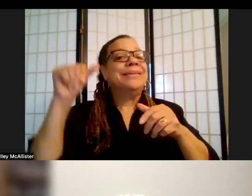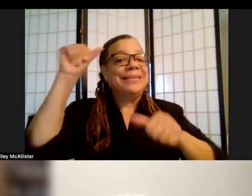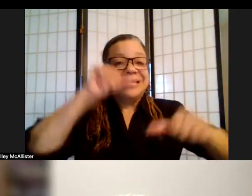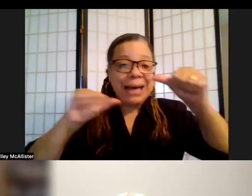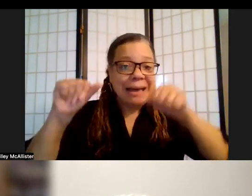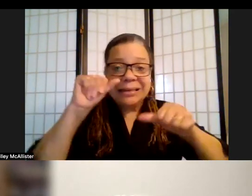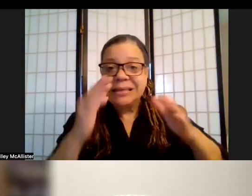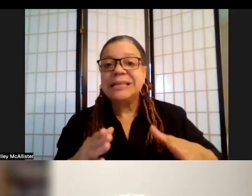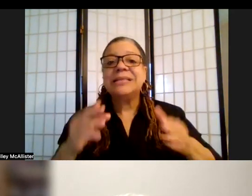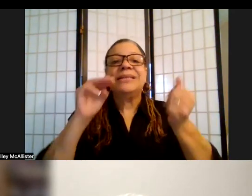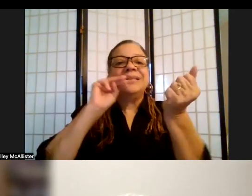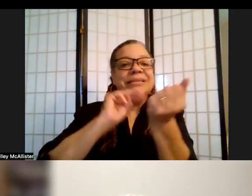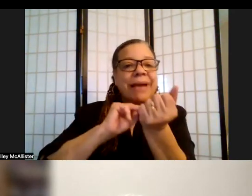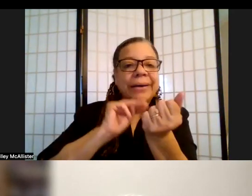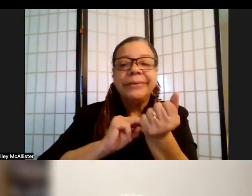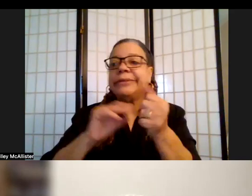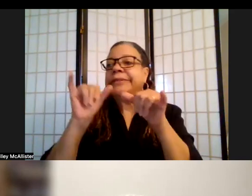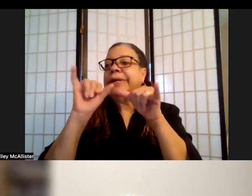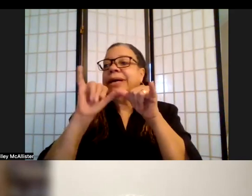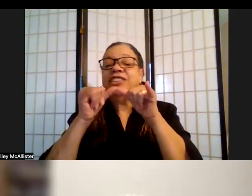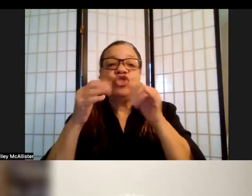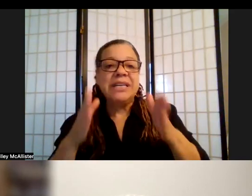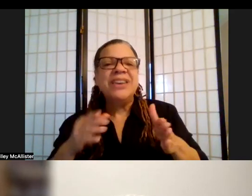and doctors and microbiologists need to work with local community,